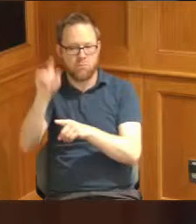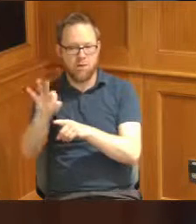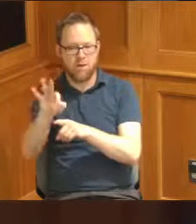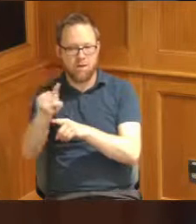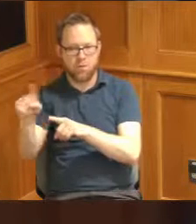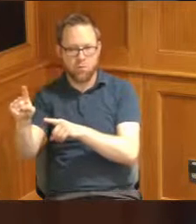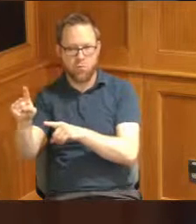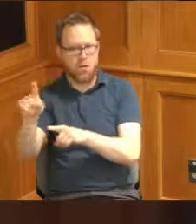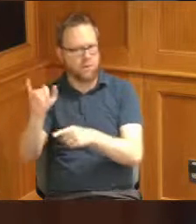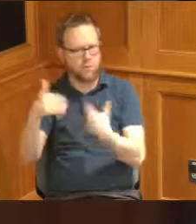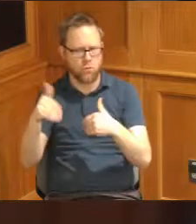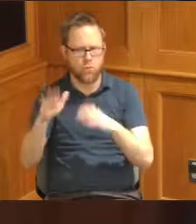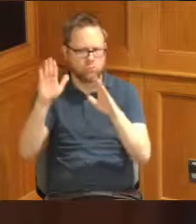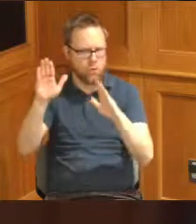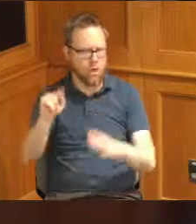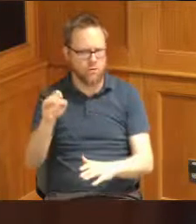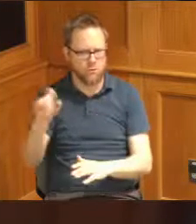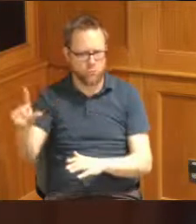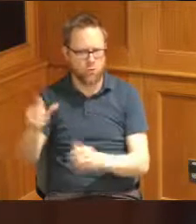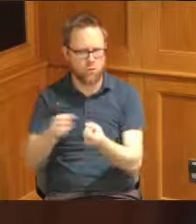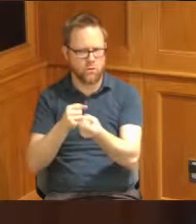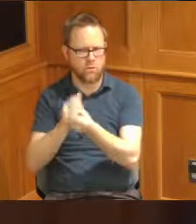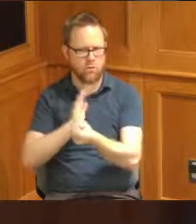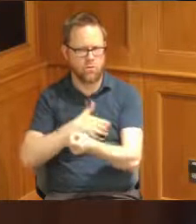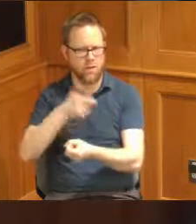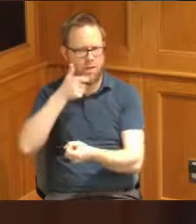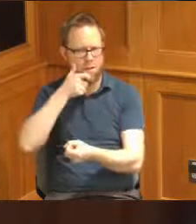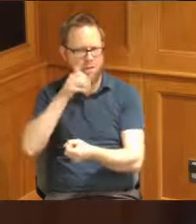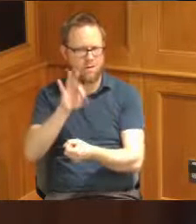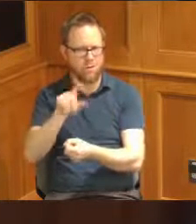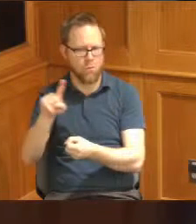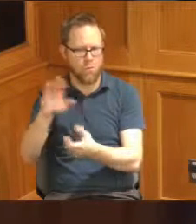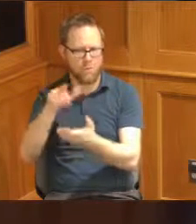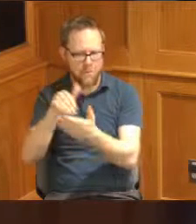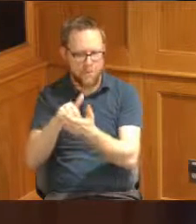that's a great tool for our 911 Center as well as our Emergency Management agency again to get